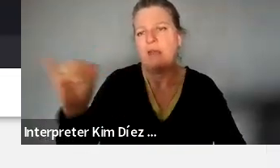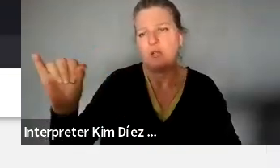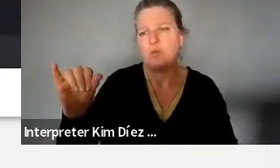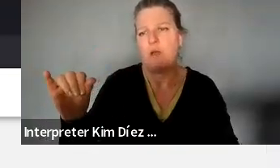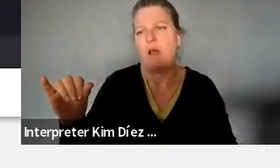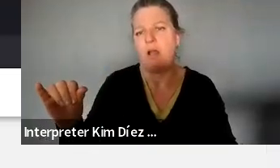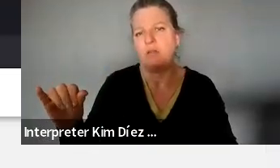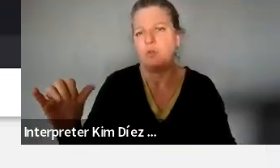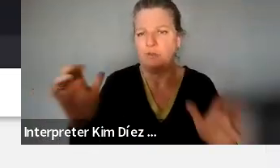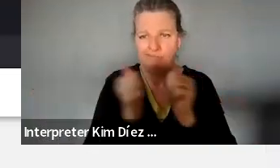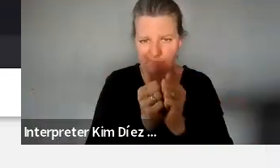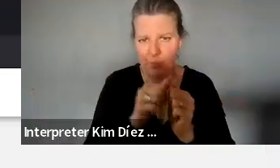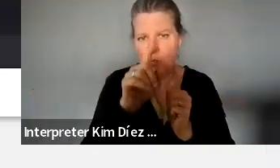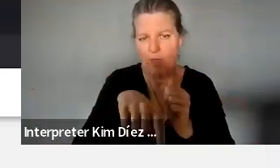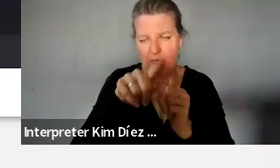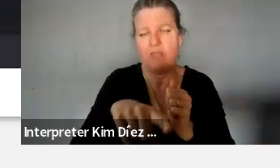So that'll be available as a resource in the future.